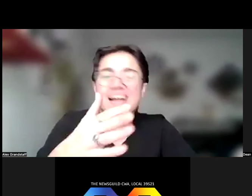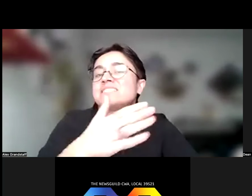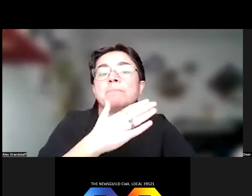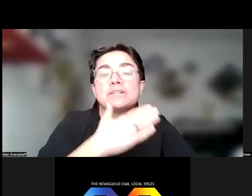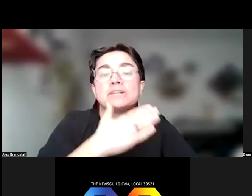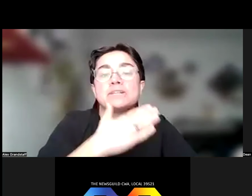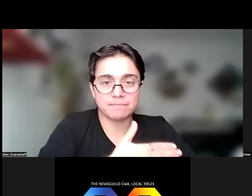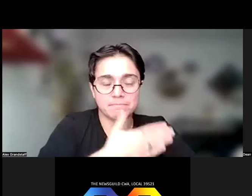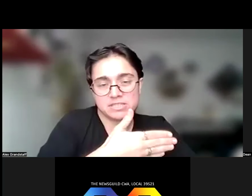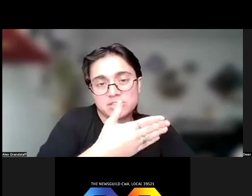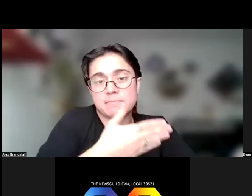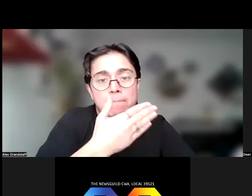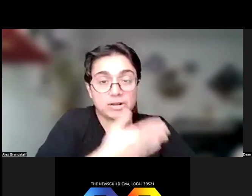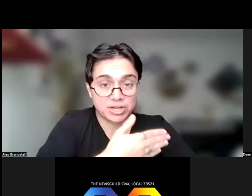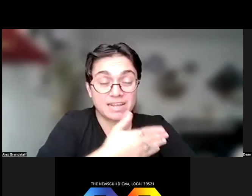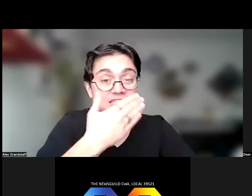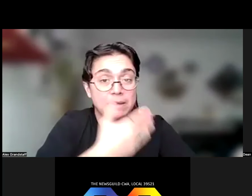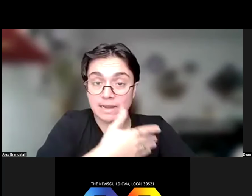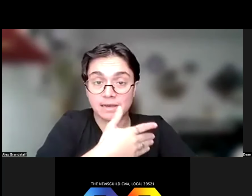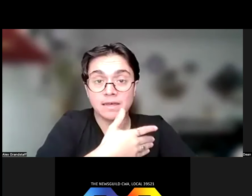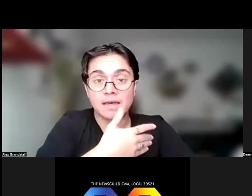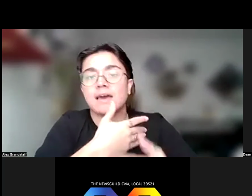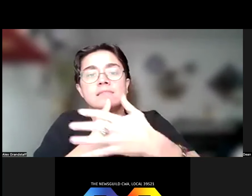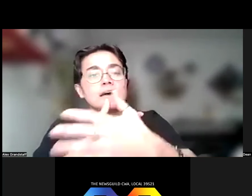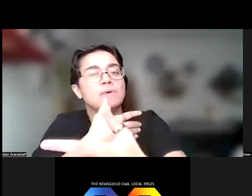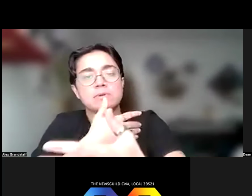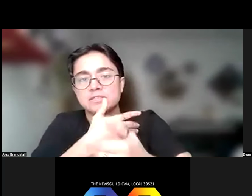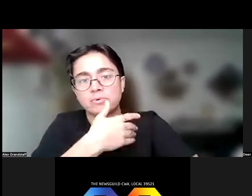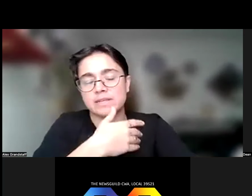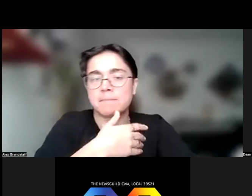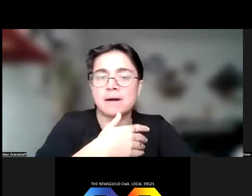, "well, we have a budgetary concern about